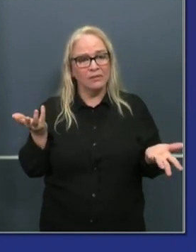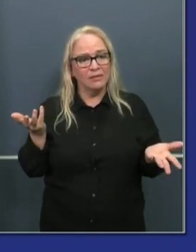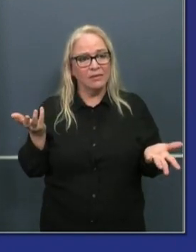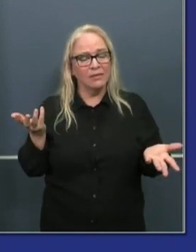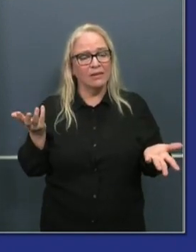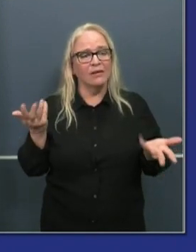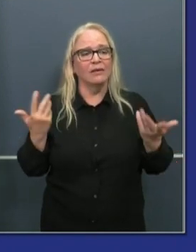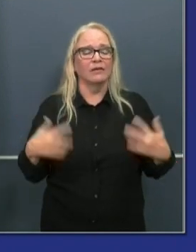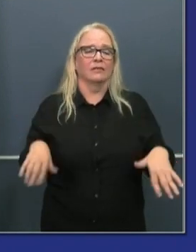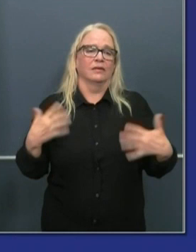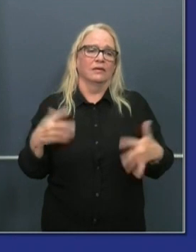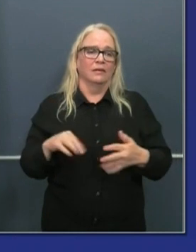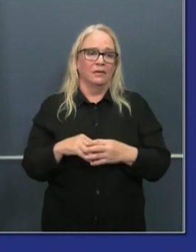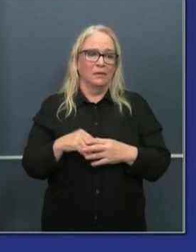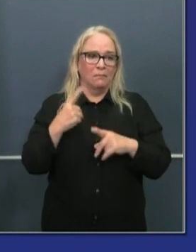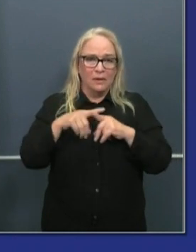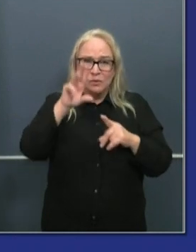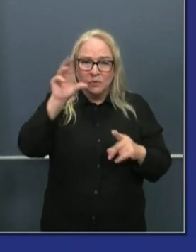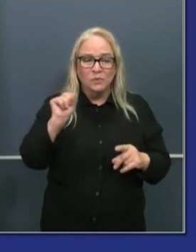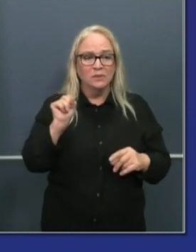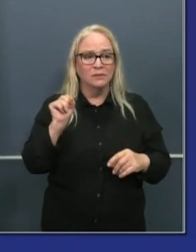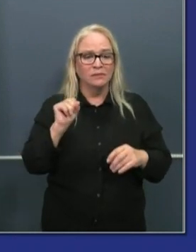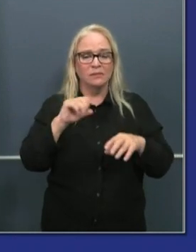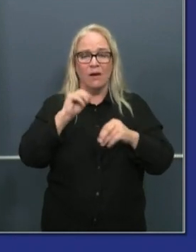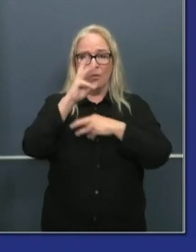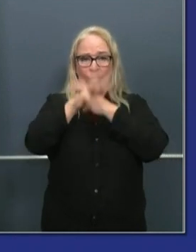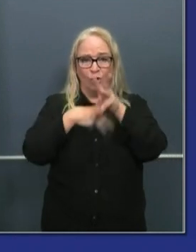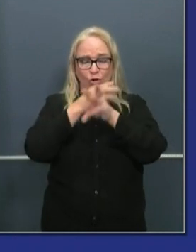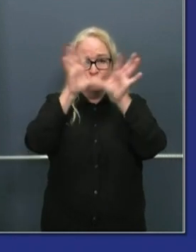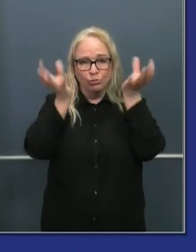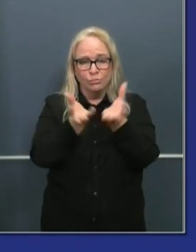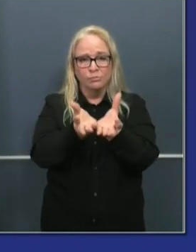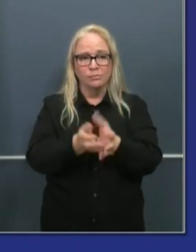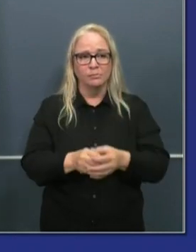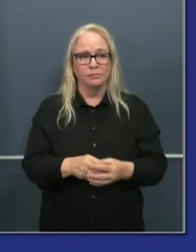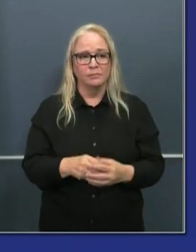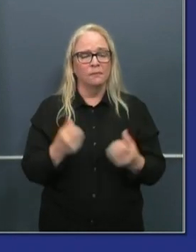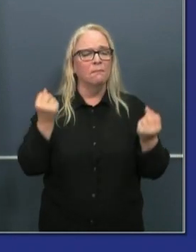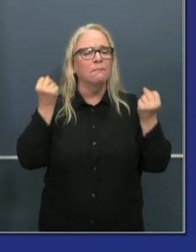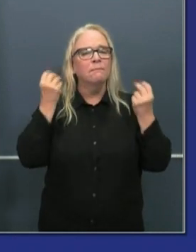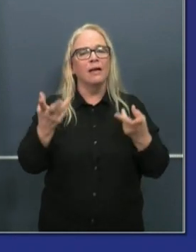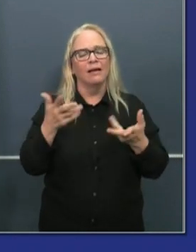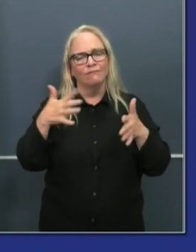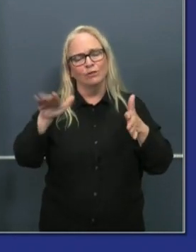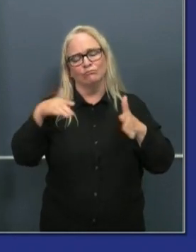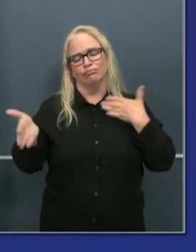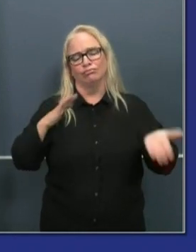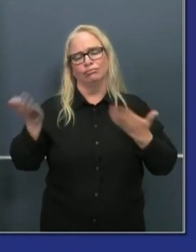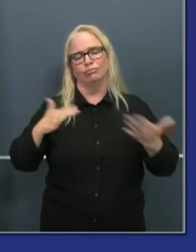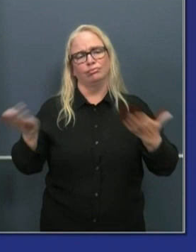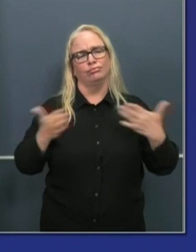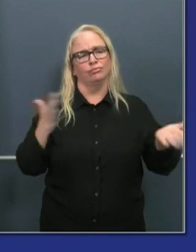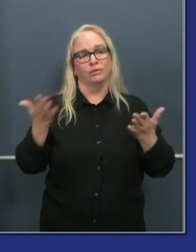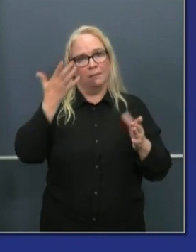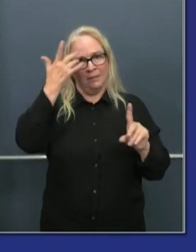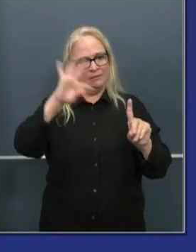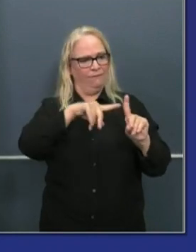BEEN TORN APART BECAUSE OF COVID-19. I DON'T NEED TO REMIND YOU OF THE THOUSANDS AND THOUSANDS OF OTHERS HERE IN THE STATE OF